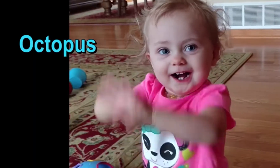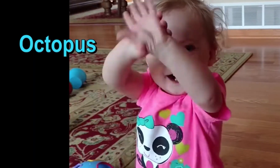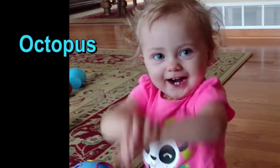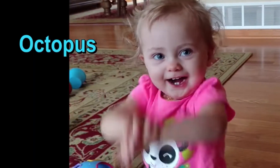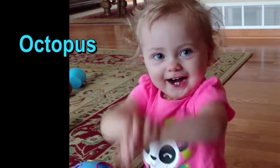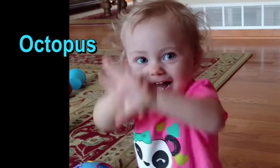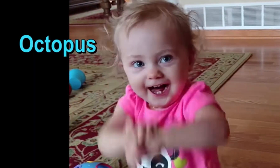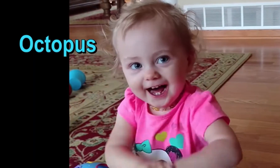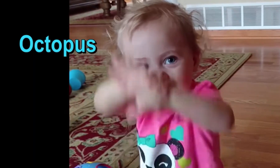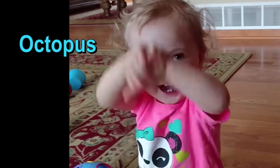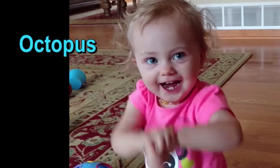Octopus